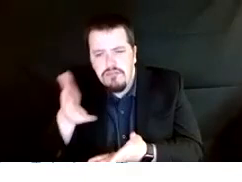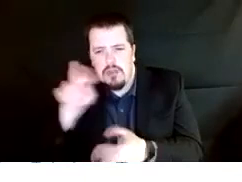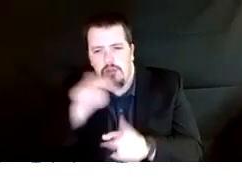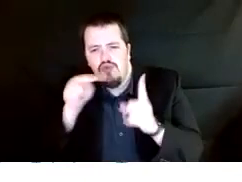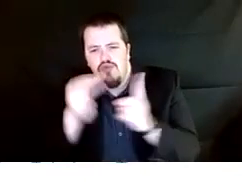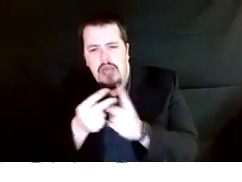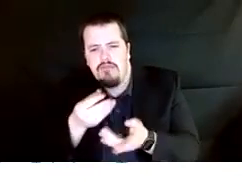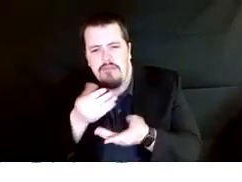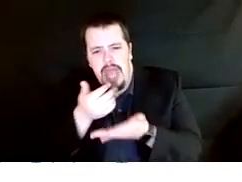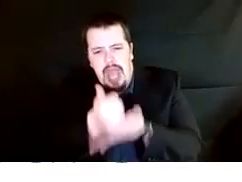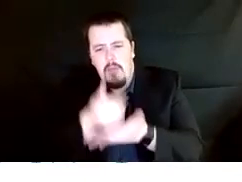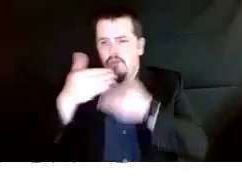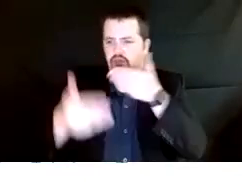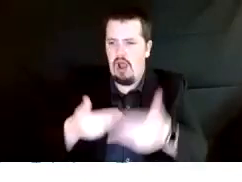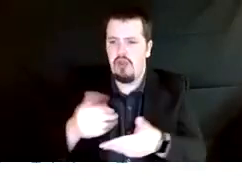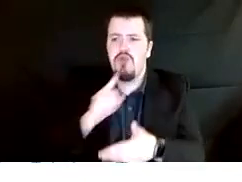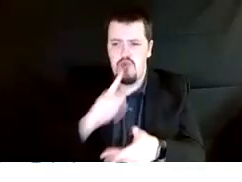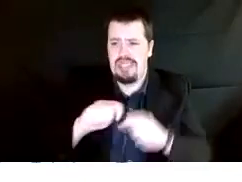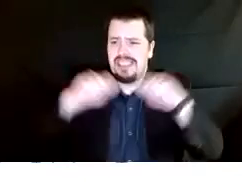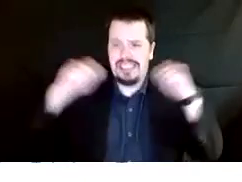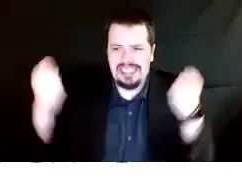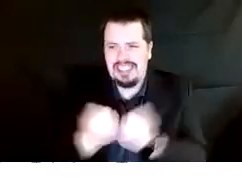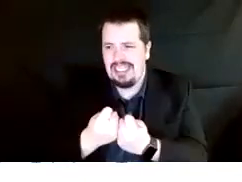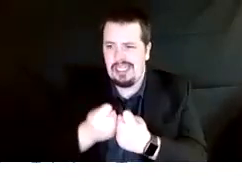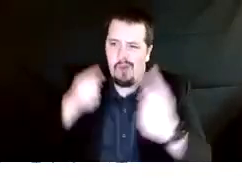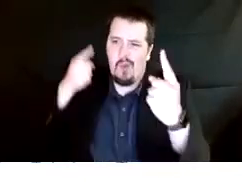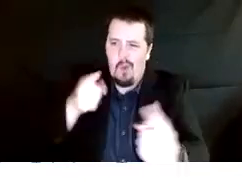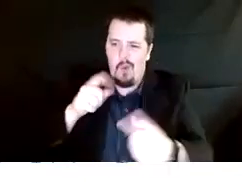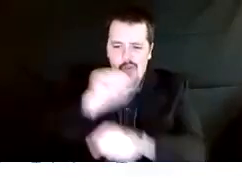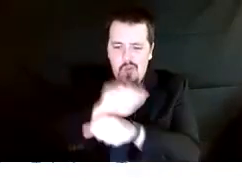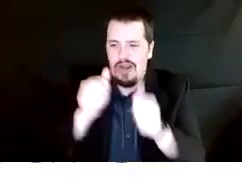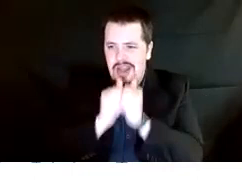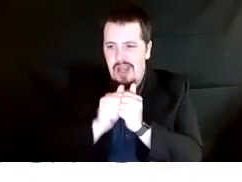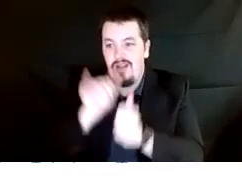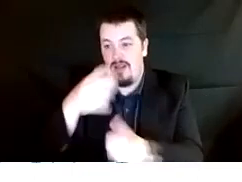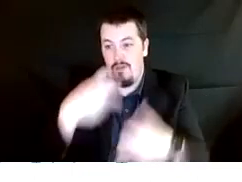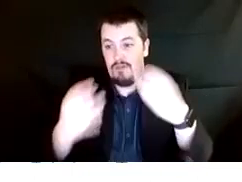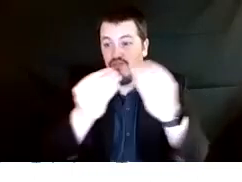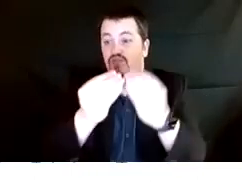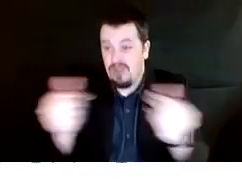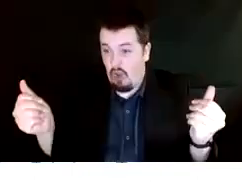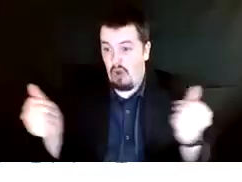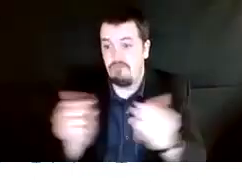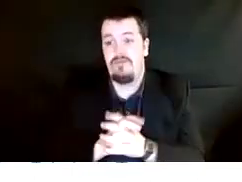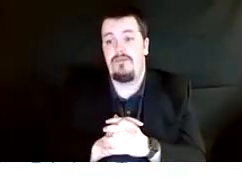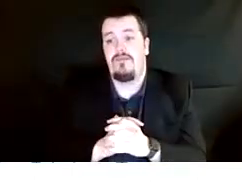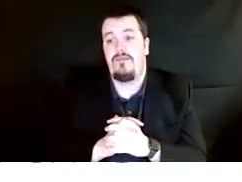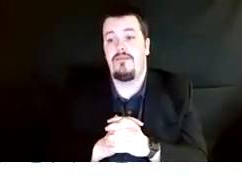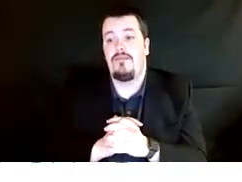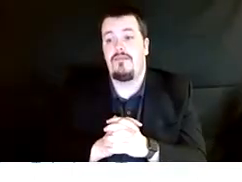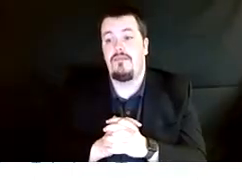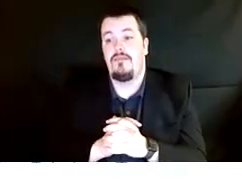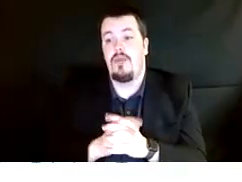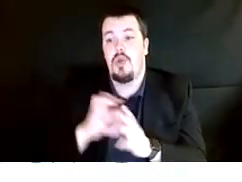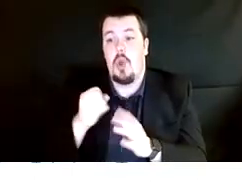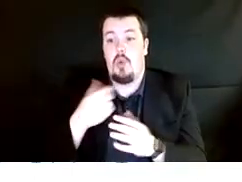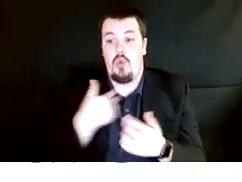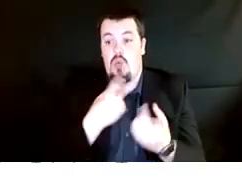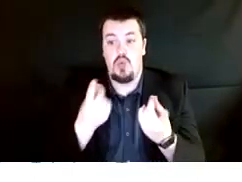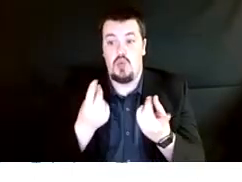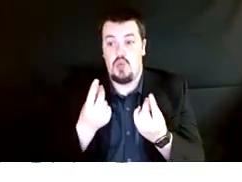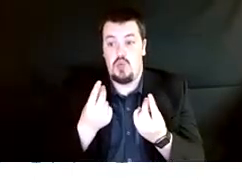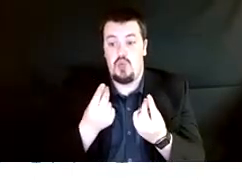so it was truly a team effort to try to get this issue resolved ...so what what we did is um we put